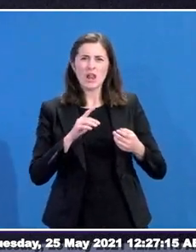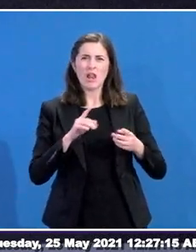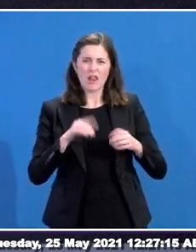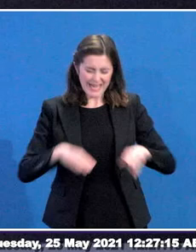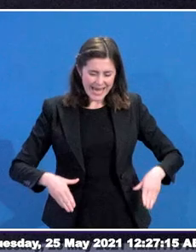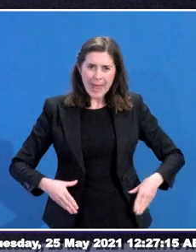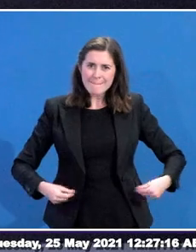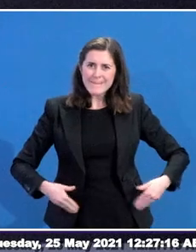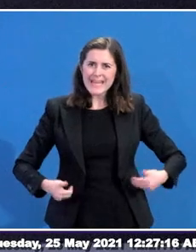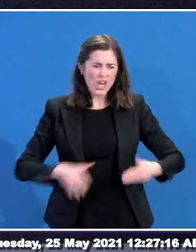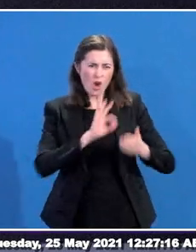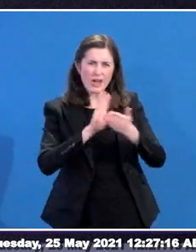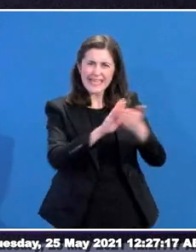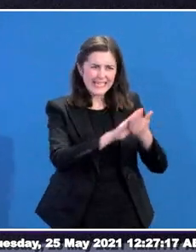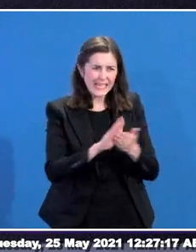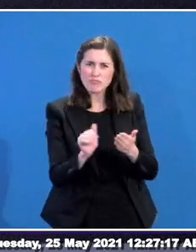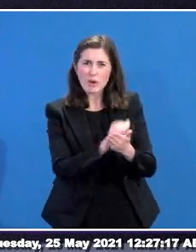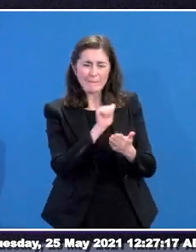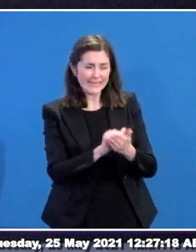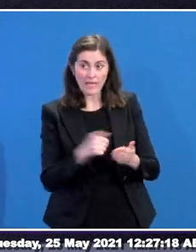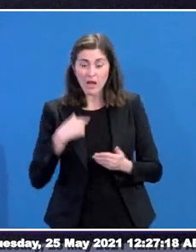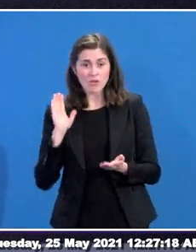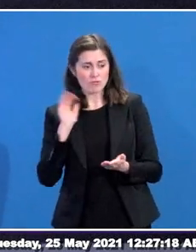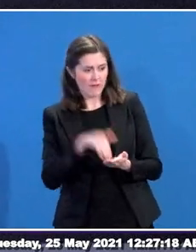and we had to do it. You know, we cleaned him up.